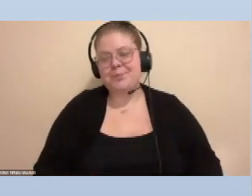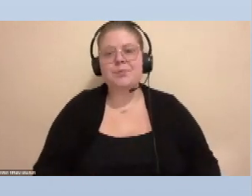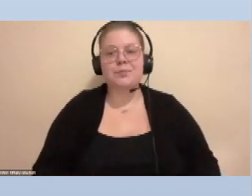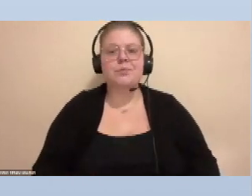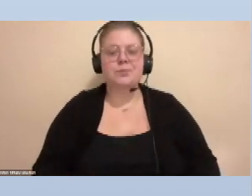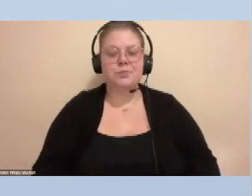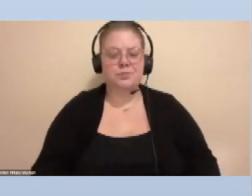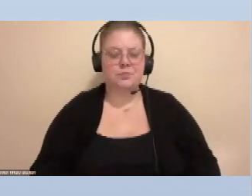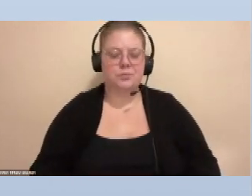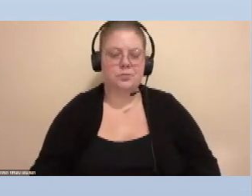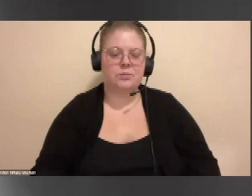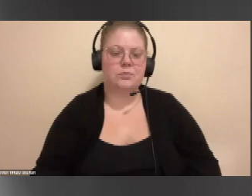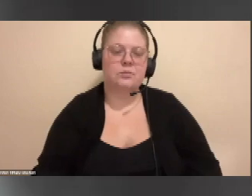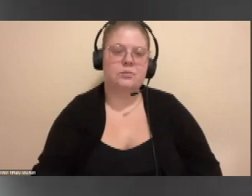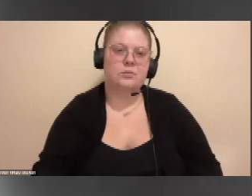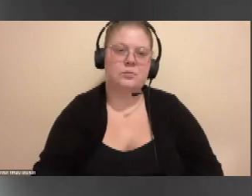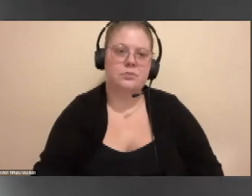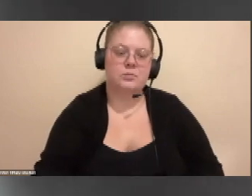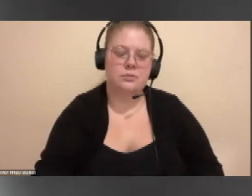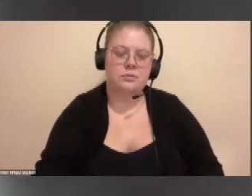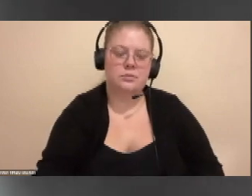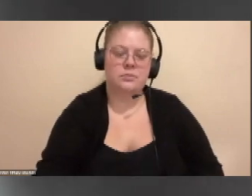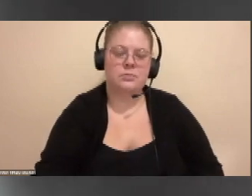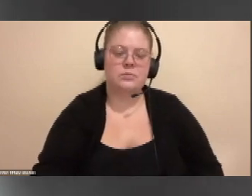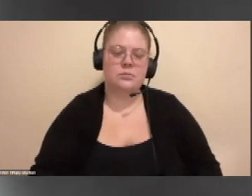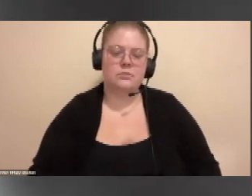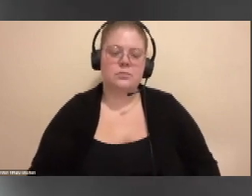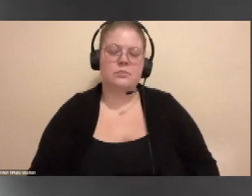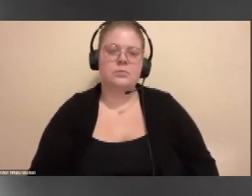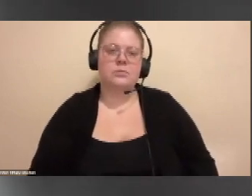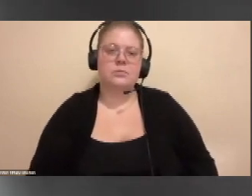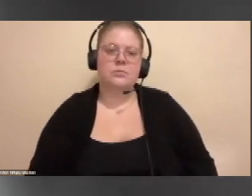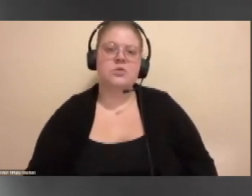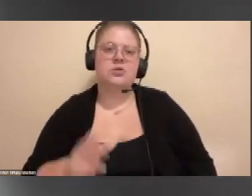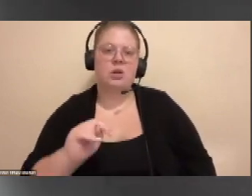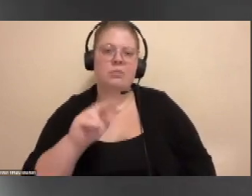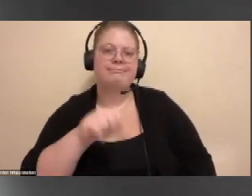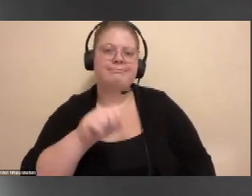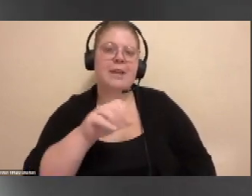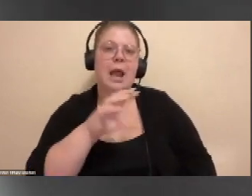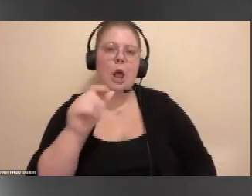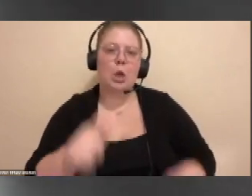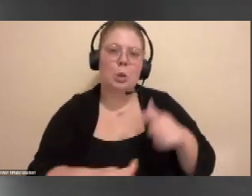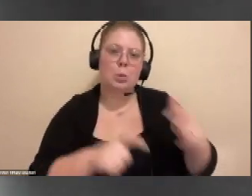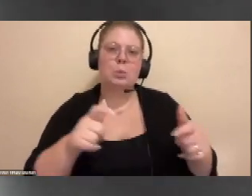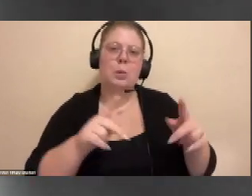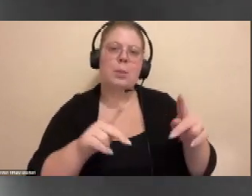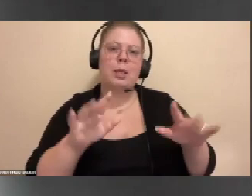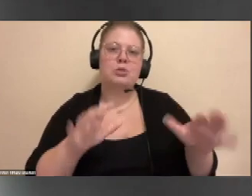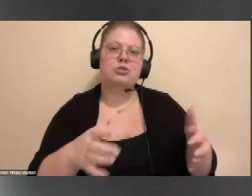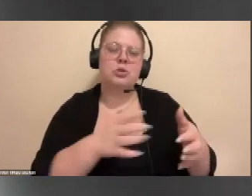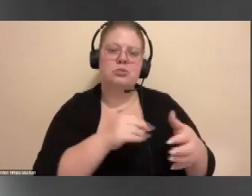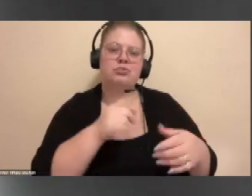Huge problem in a population also very confounded with those six disability questions. Natalie